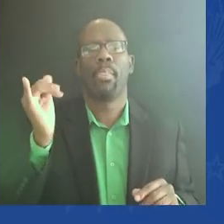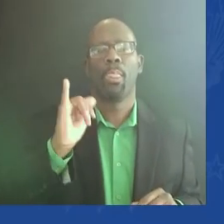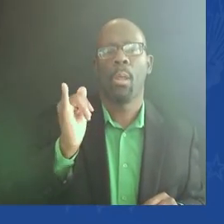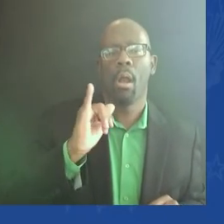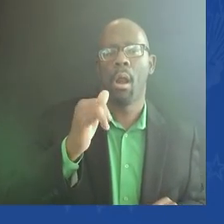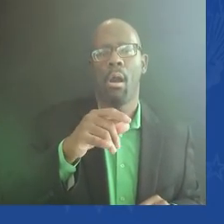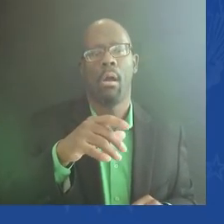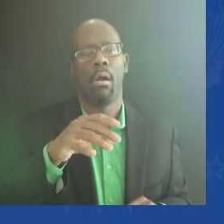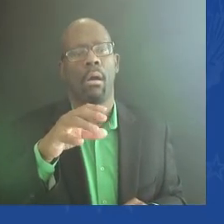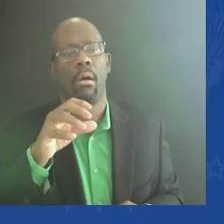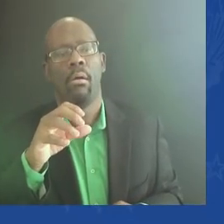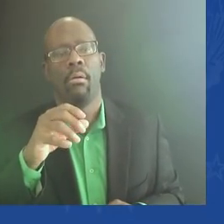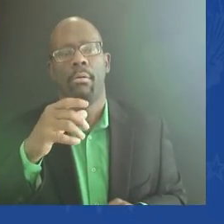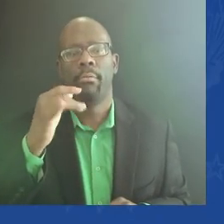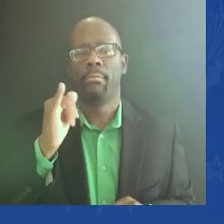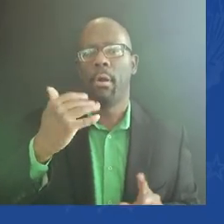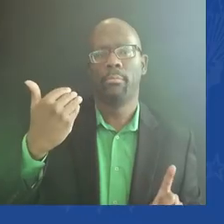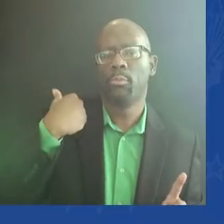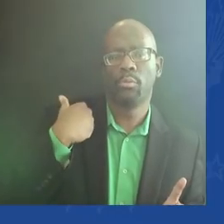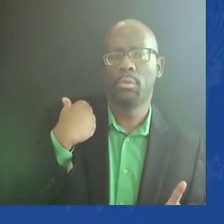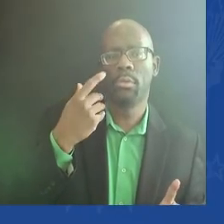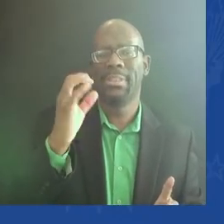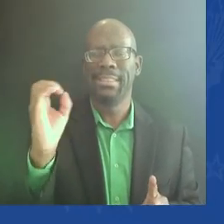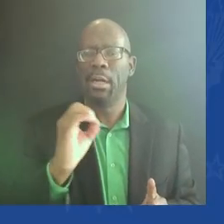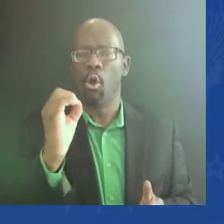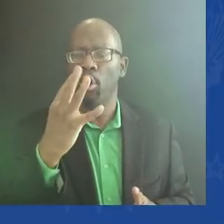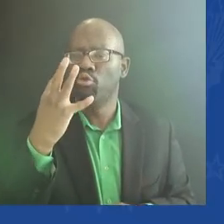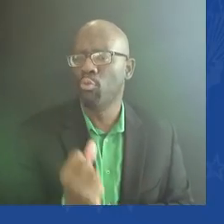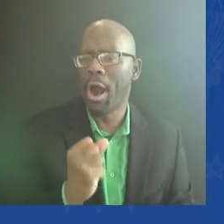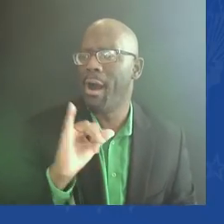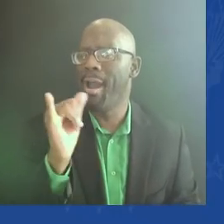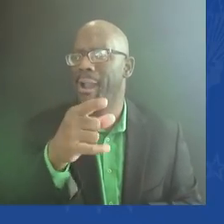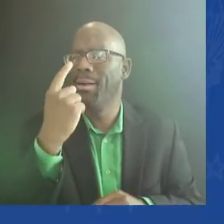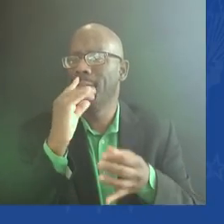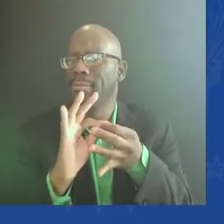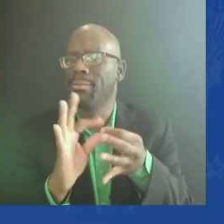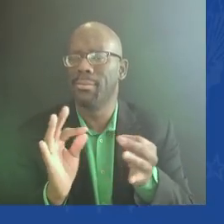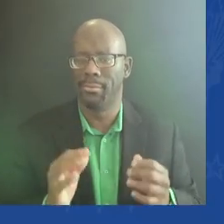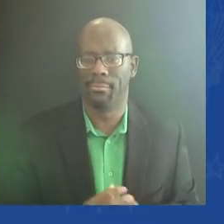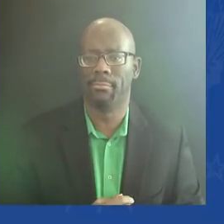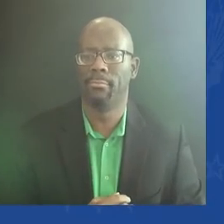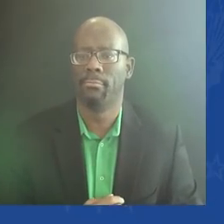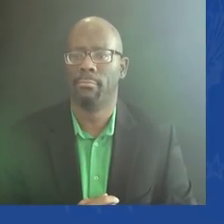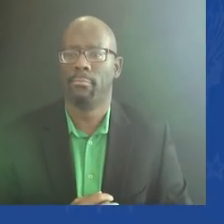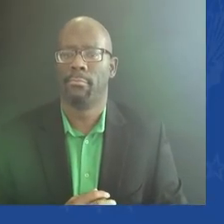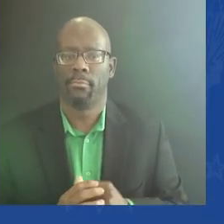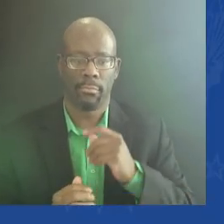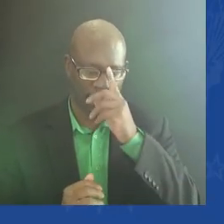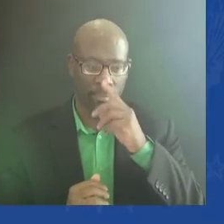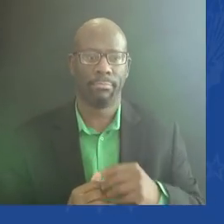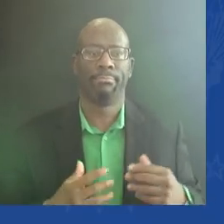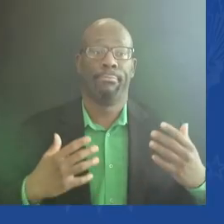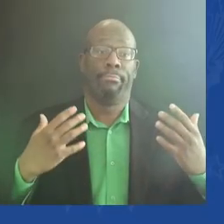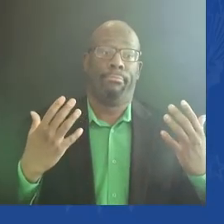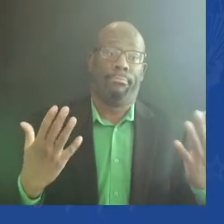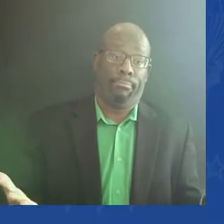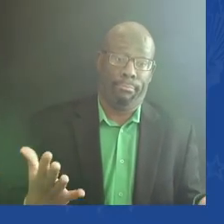they're two different issues. One is whether or not we get to the JCPOA -- we rejoin that. And -- and that depends --